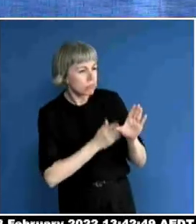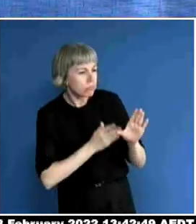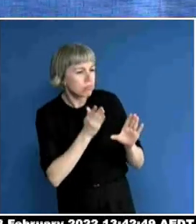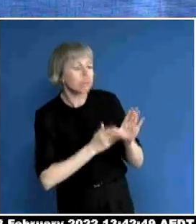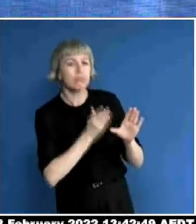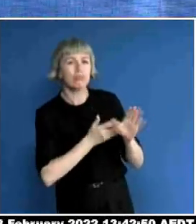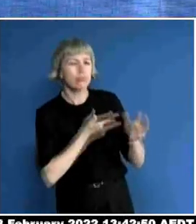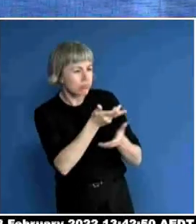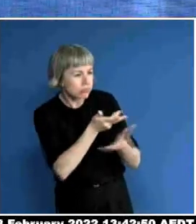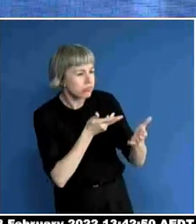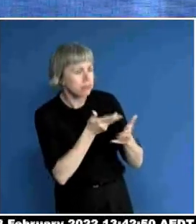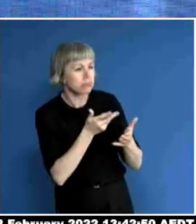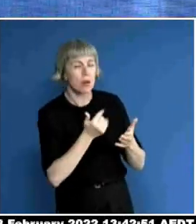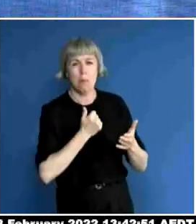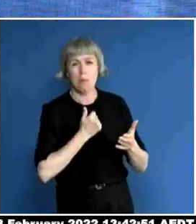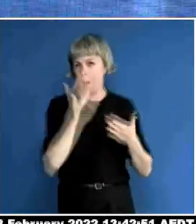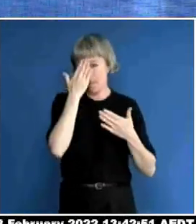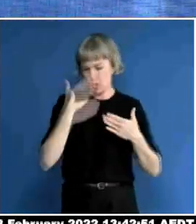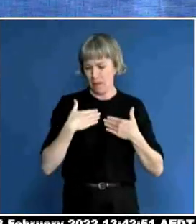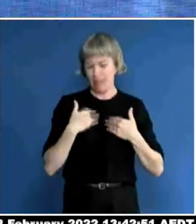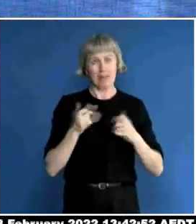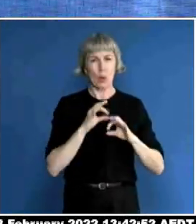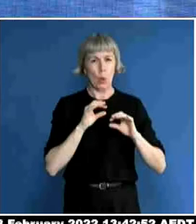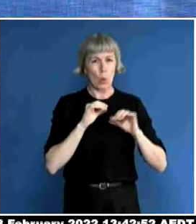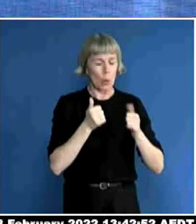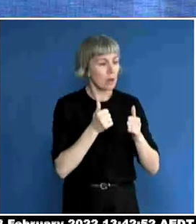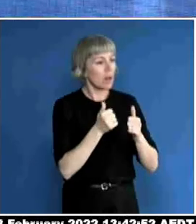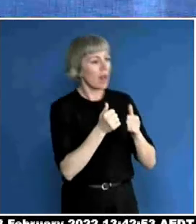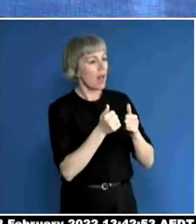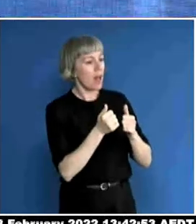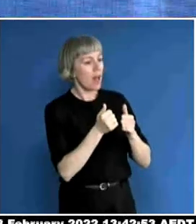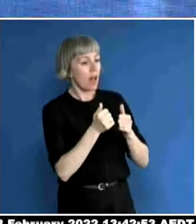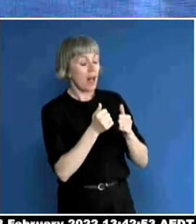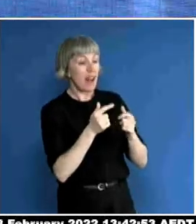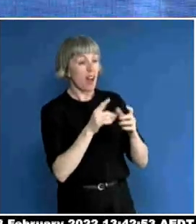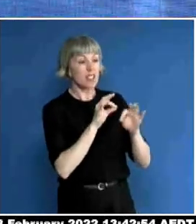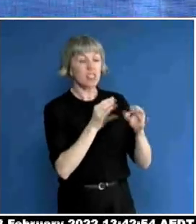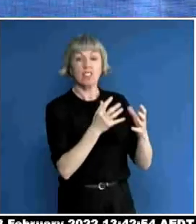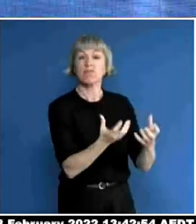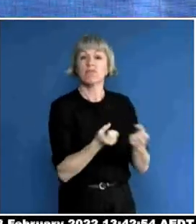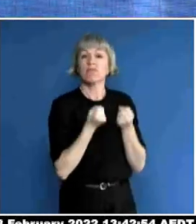support affects all areas in your life and also to the people around you.